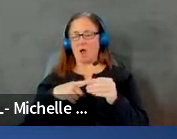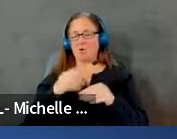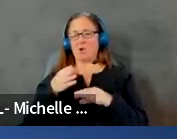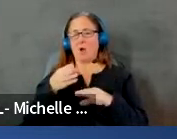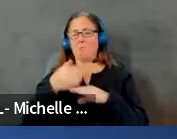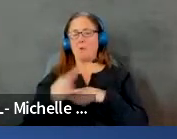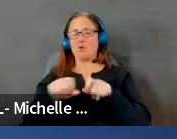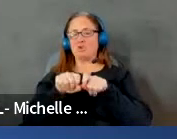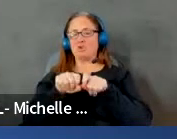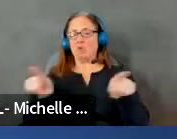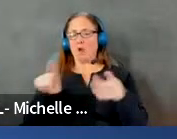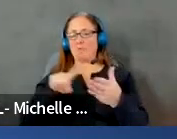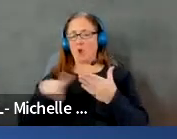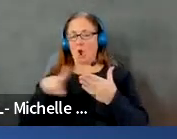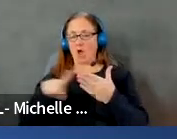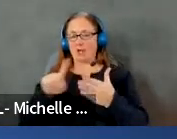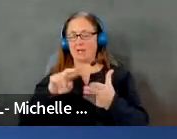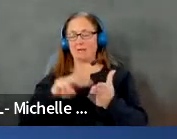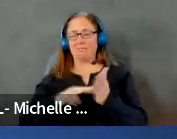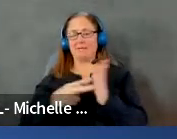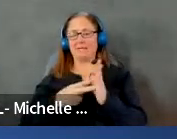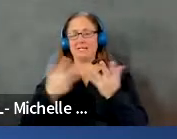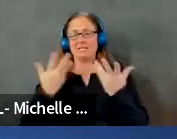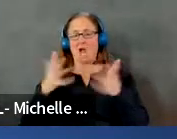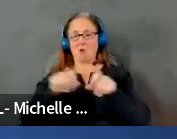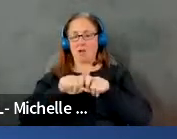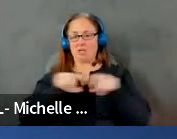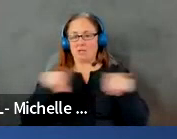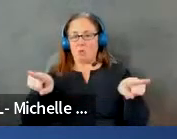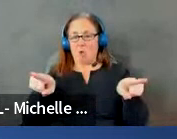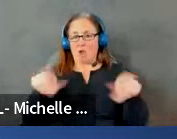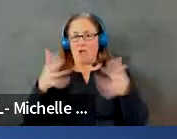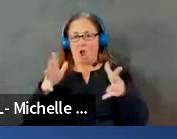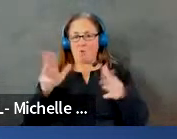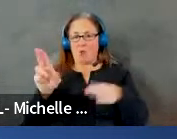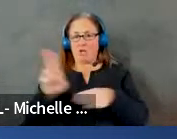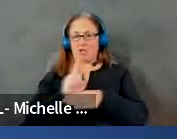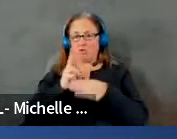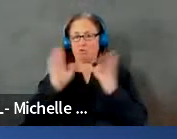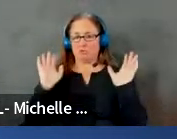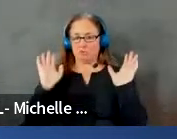meaning that it's already been deployed. It's already being used, but we still think it's